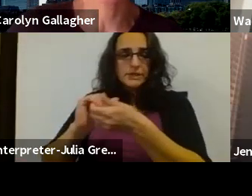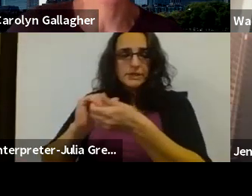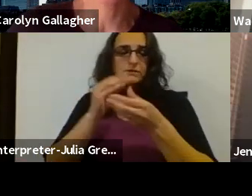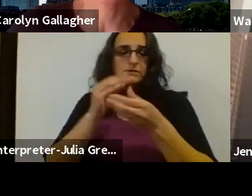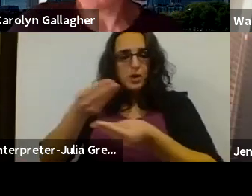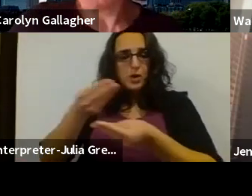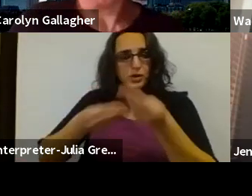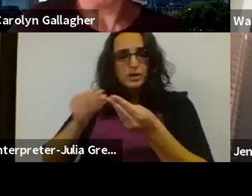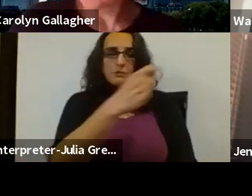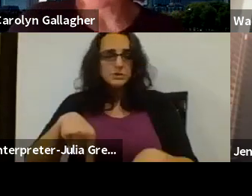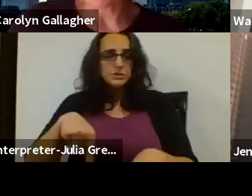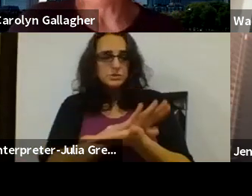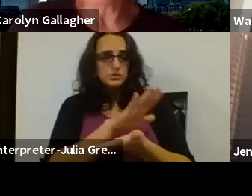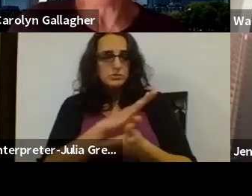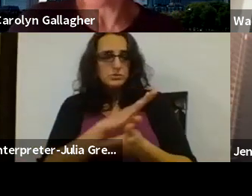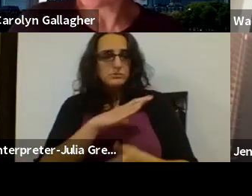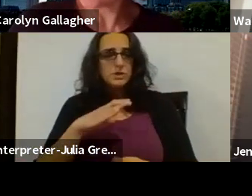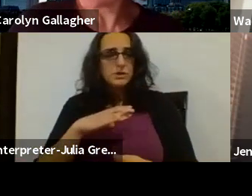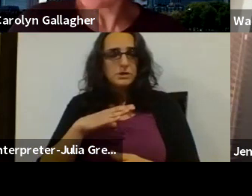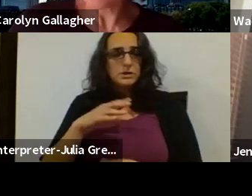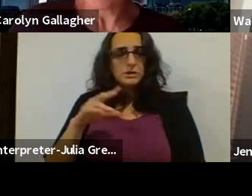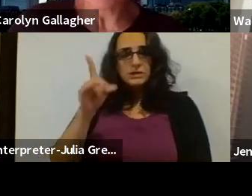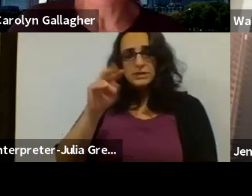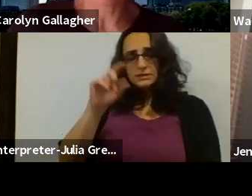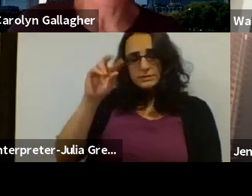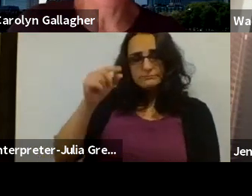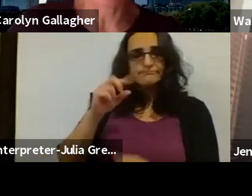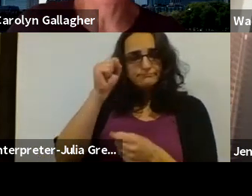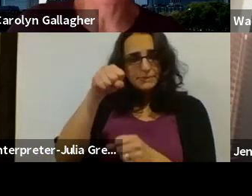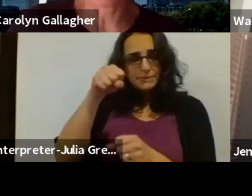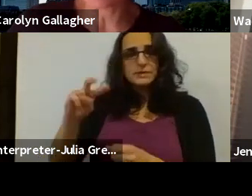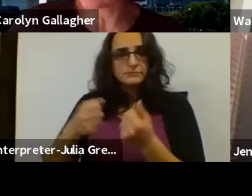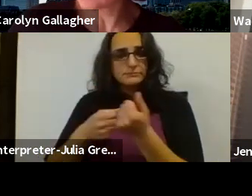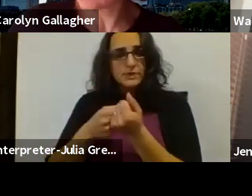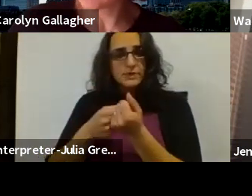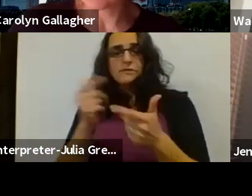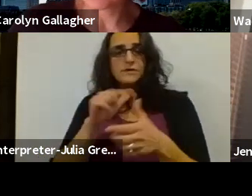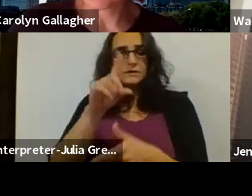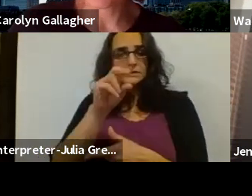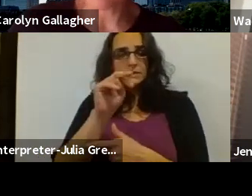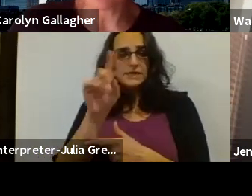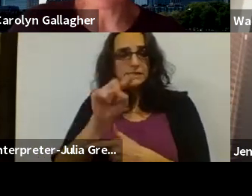Carolyn Gallagher: Soon second Carolyn Gallagher: Okay island favor so Jeunesse Carolyn Gallagher: Yes, cherry,